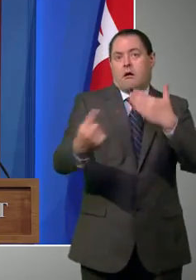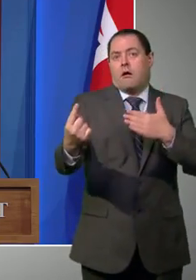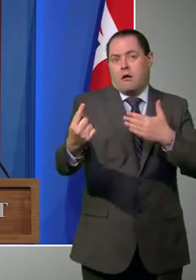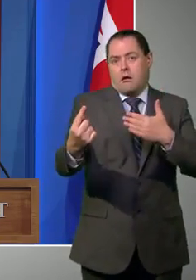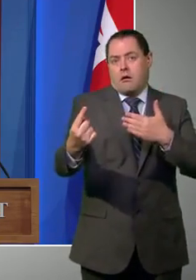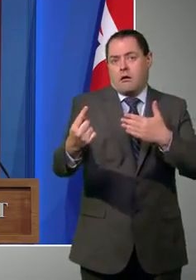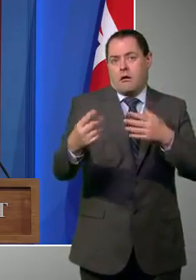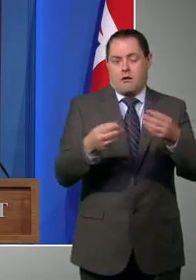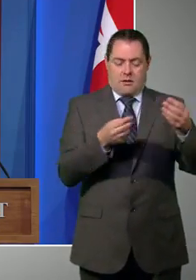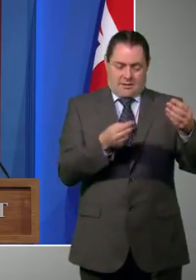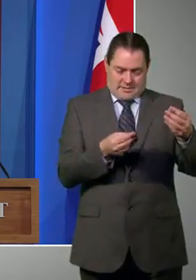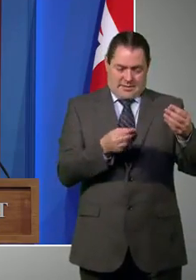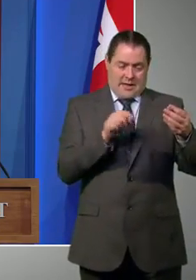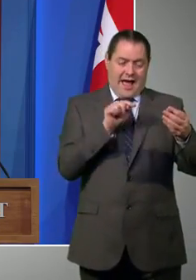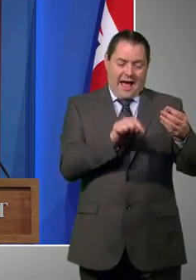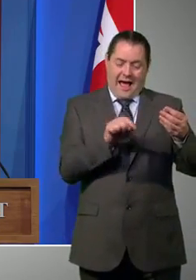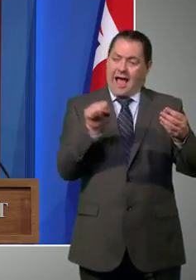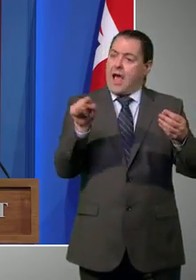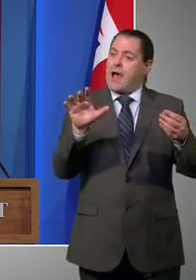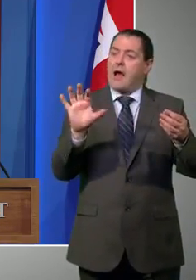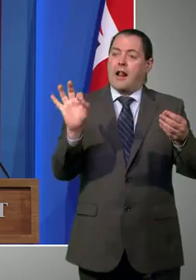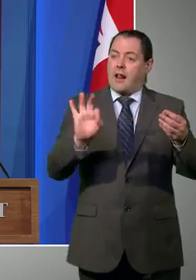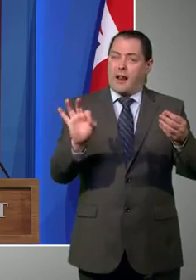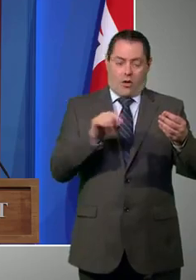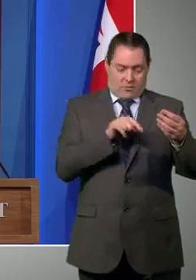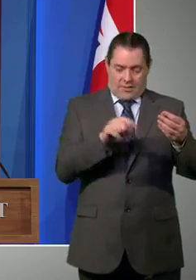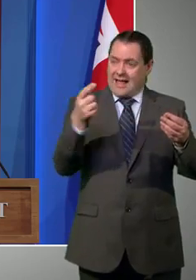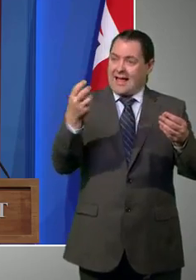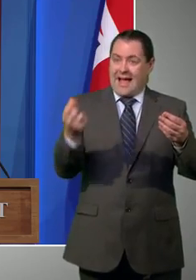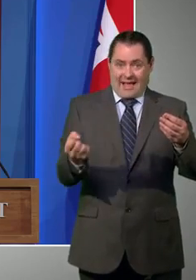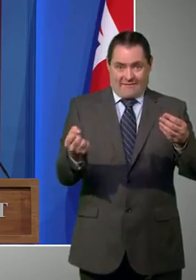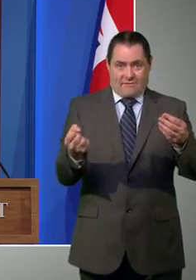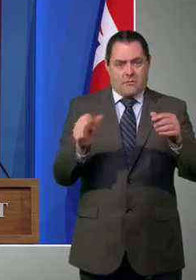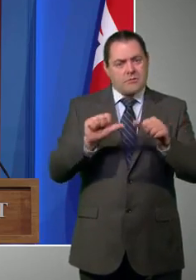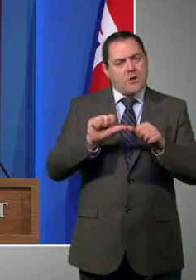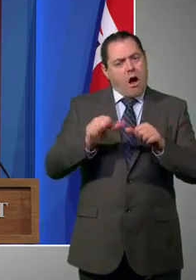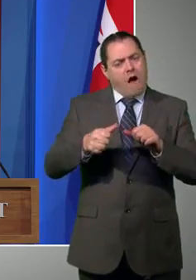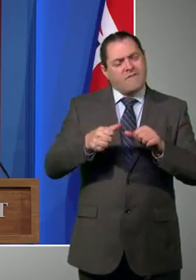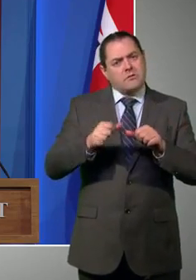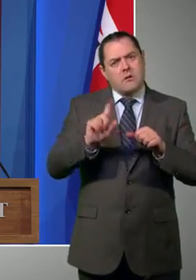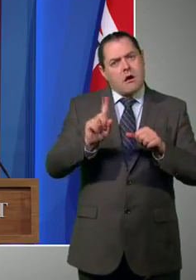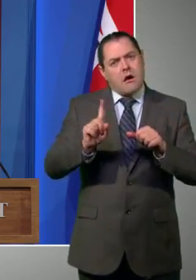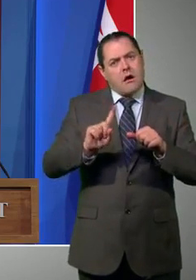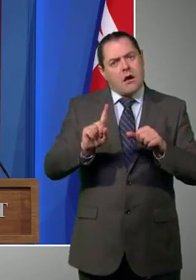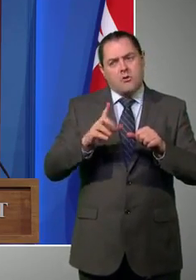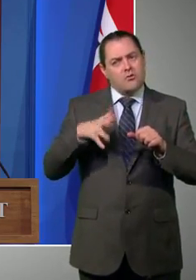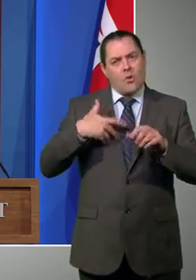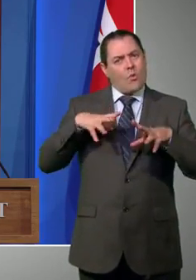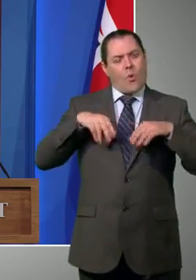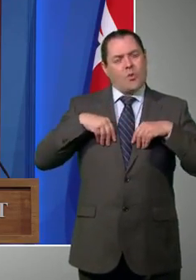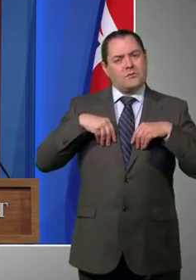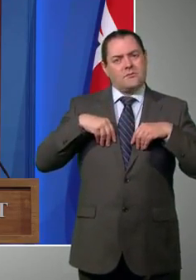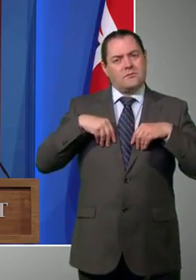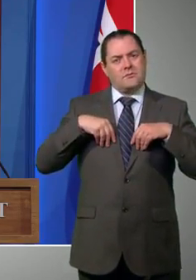the day, the really important thing is to be able to be sure that the patient doesn't become